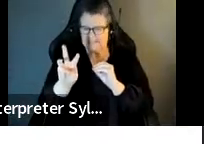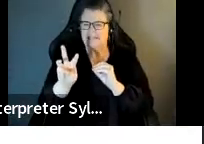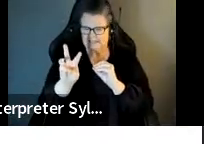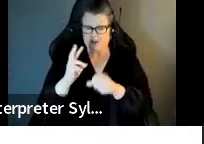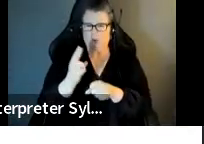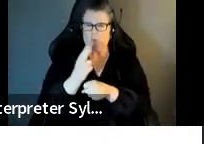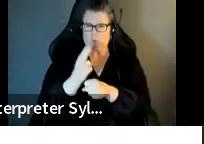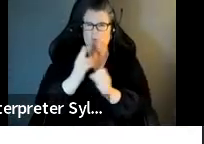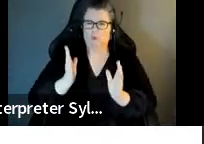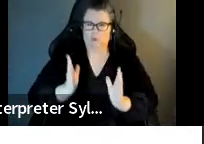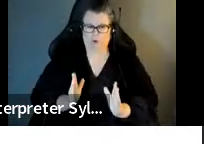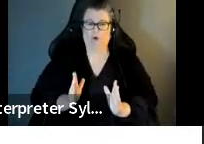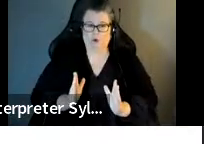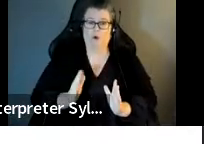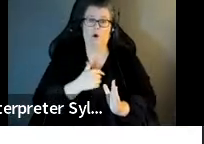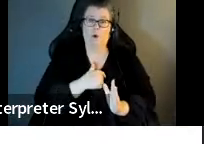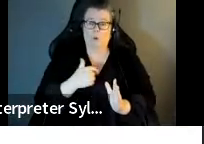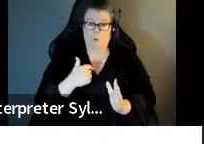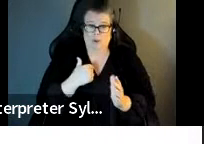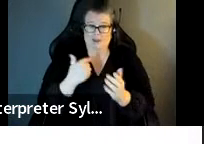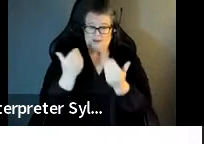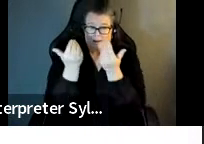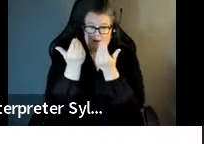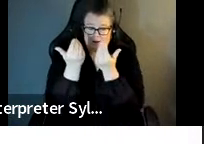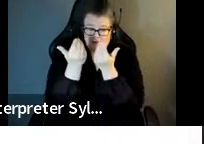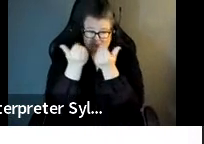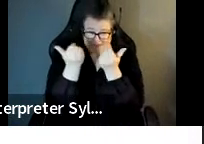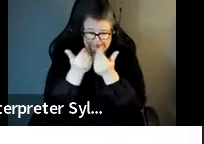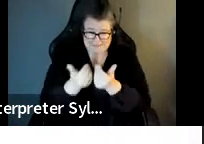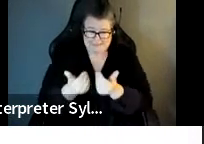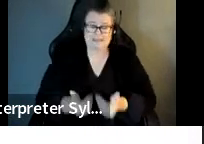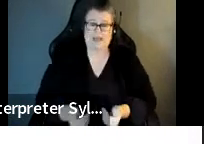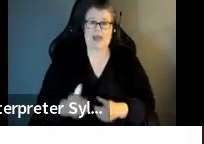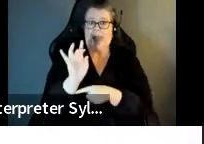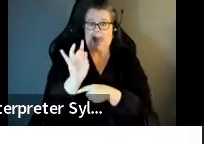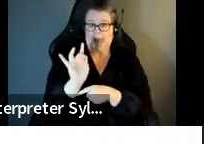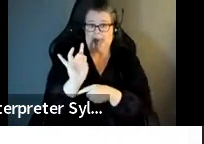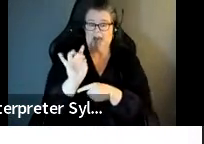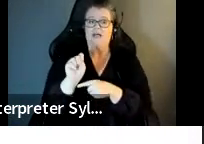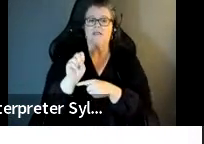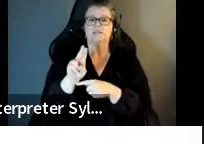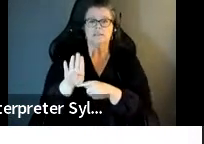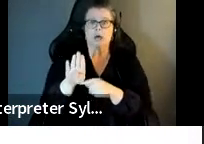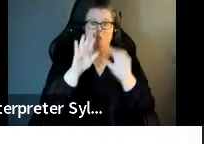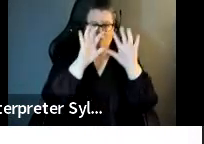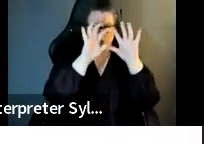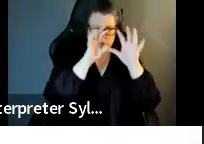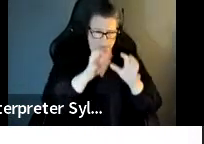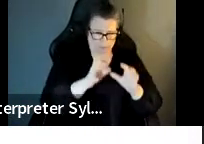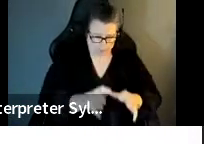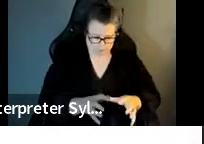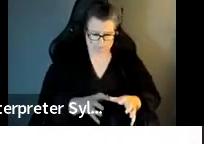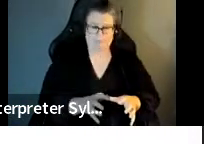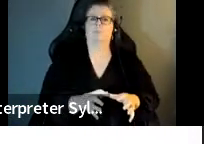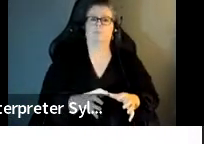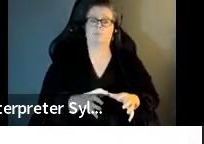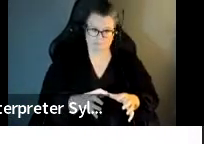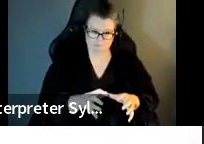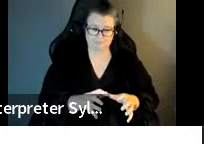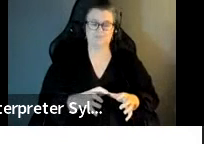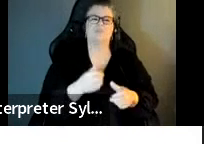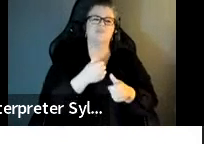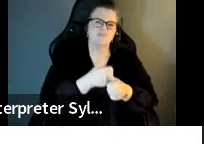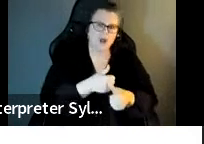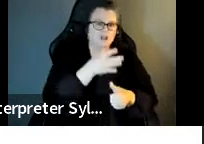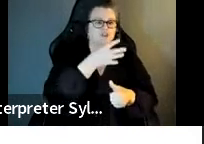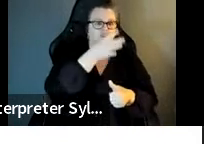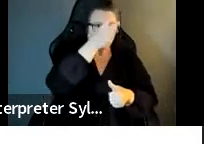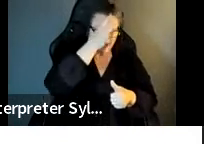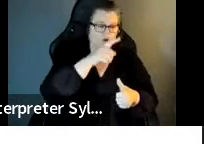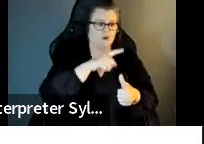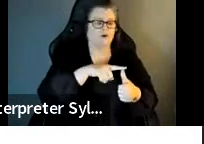this sample into eight subgroups, eight subgroups split by gender, so men/women, device type,